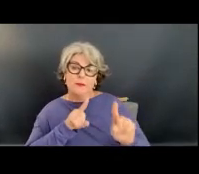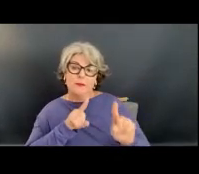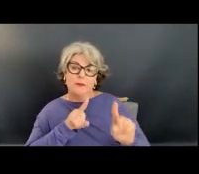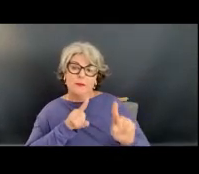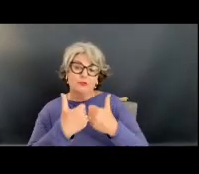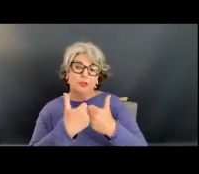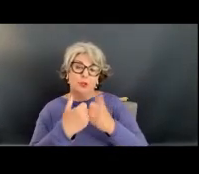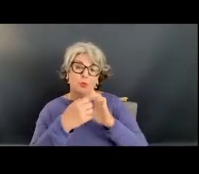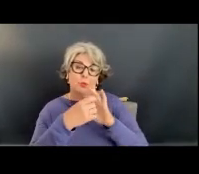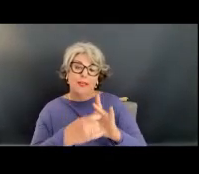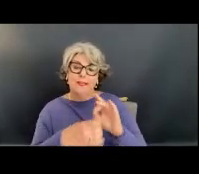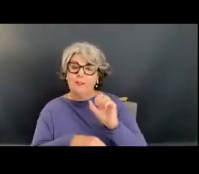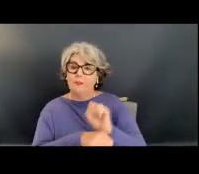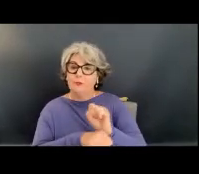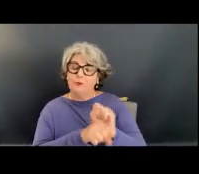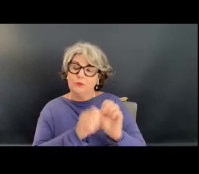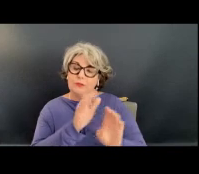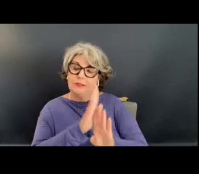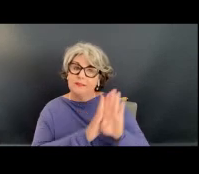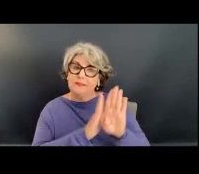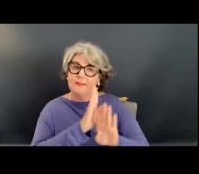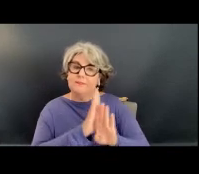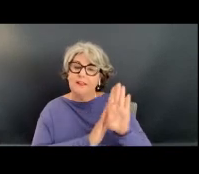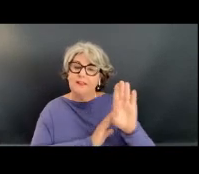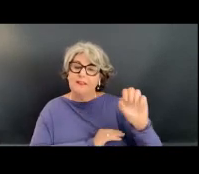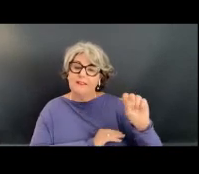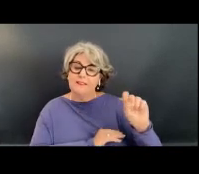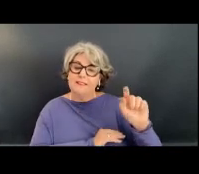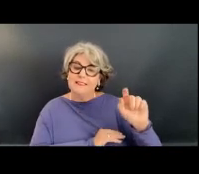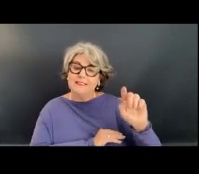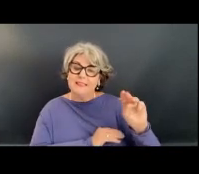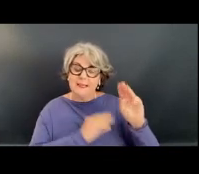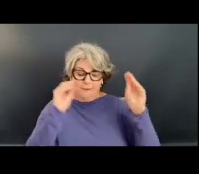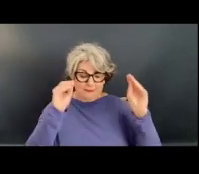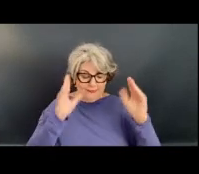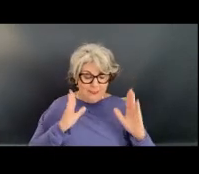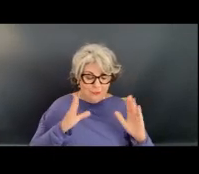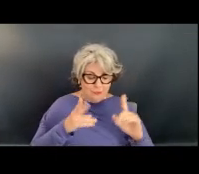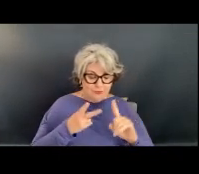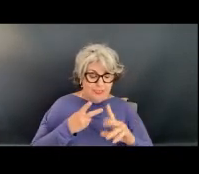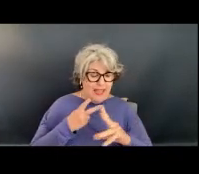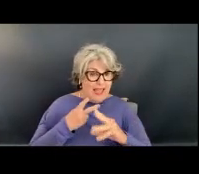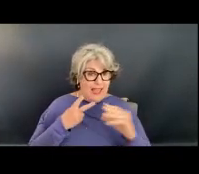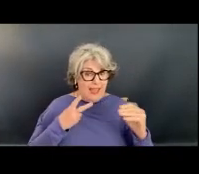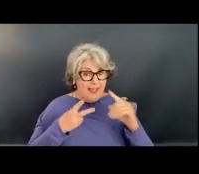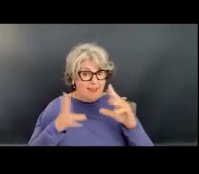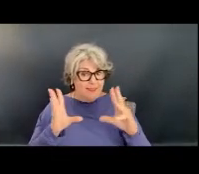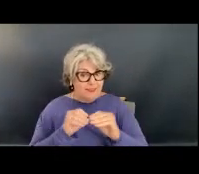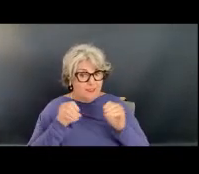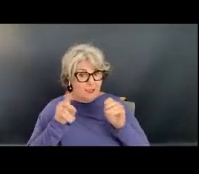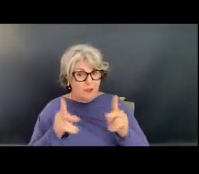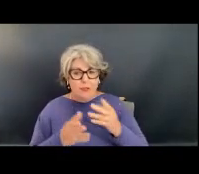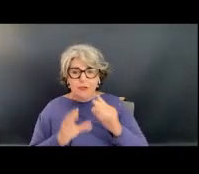connected to the work of developing STEM teachers. And each of these sessions are opportunities for organizations